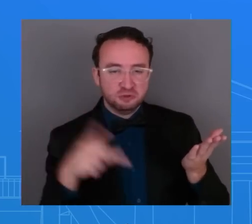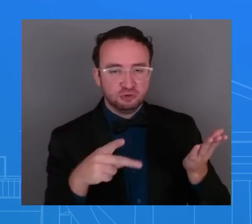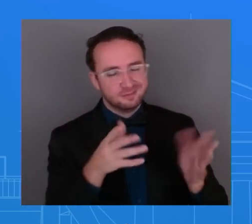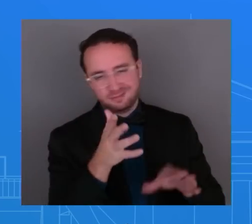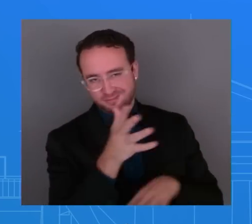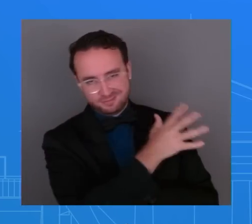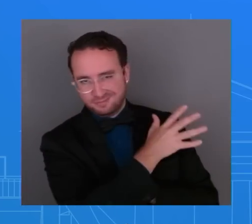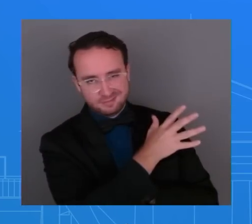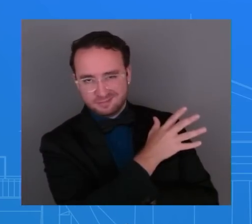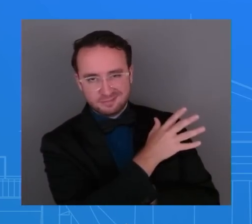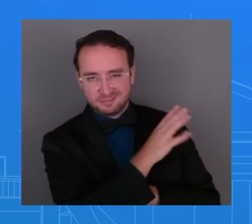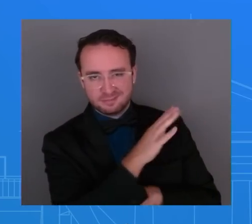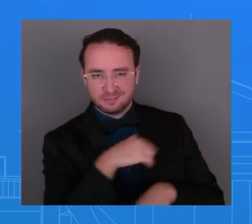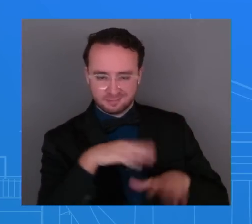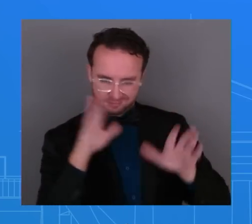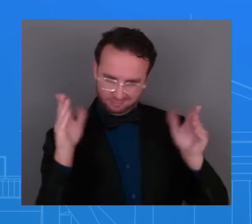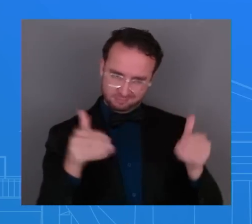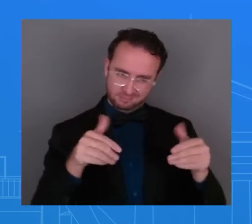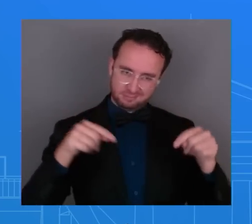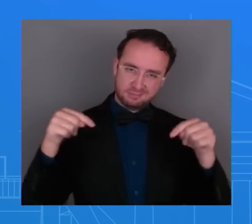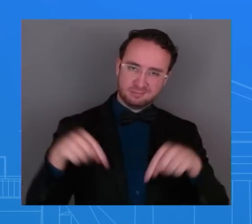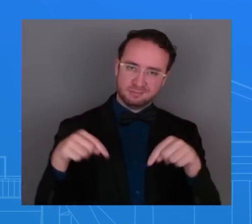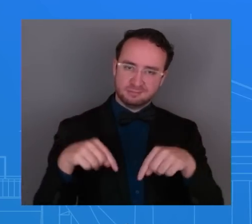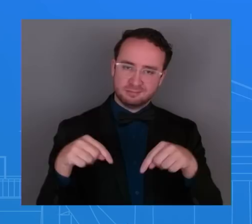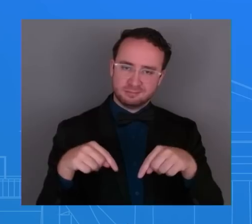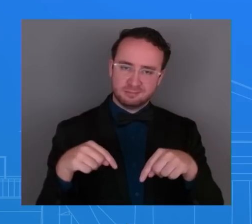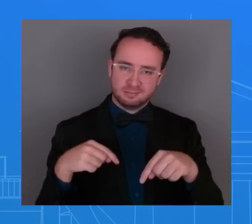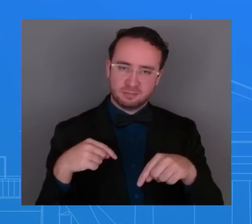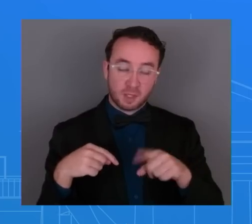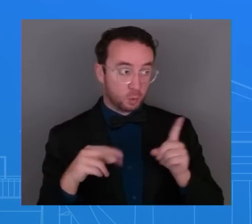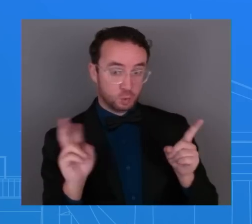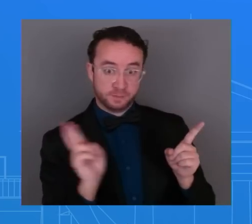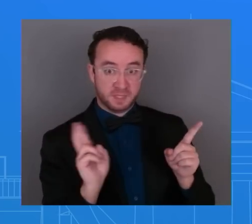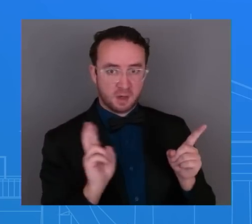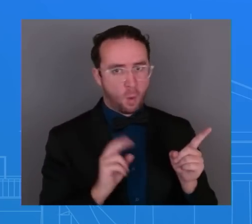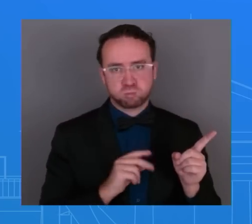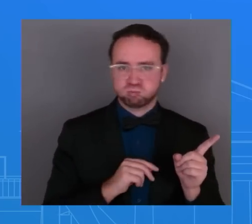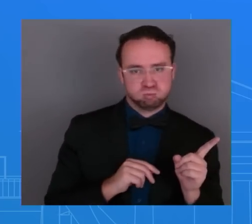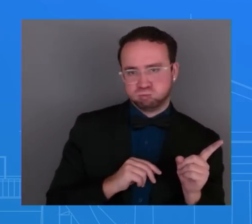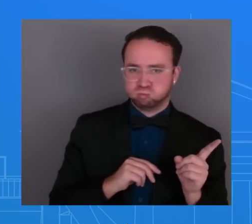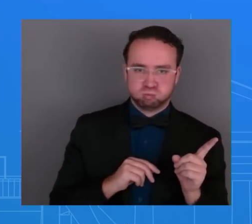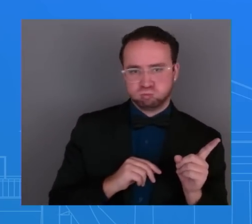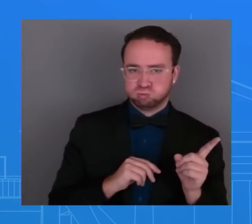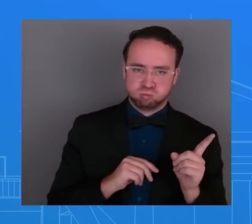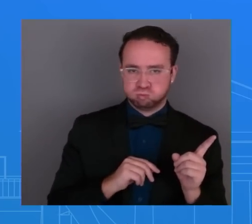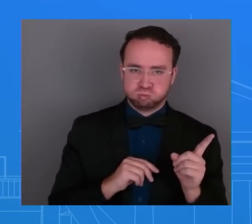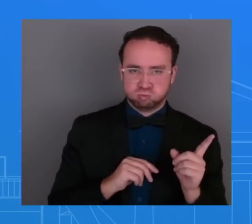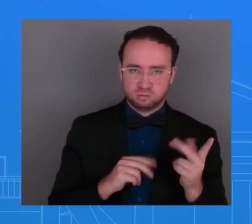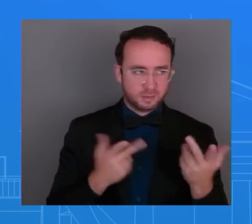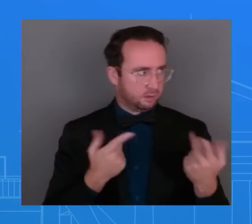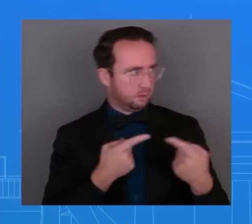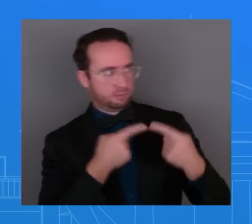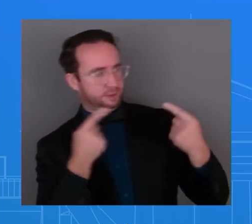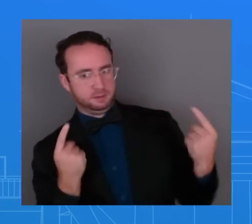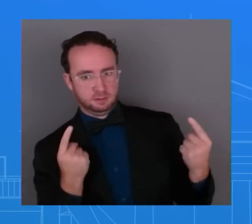And we've been very clear here. And why haven't Republicans joined us? They just haven't. They have not.